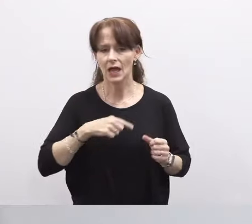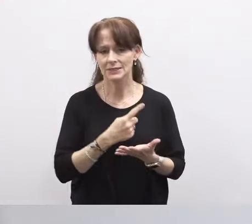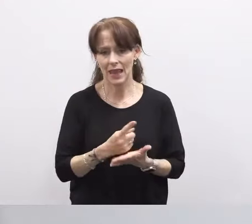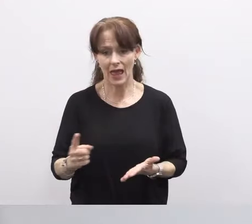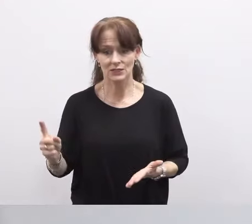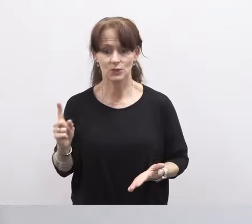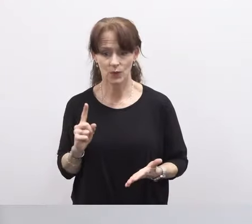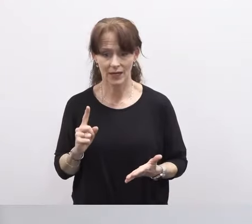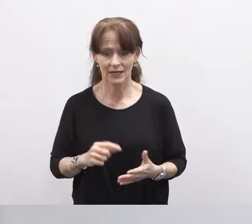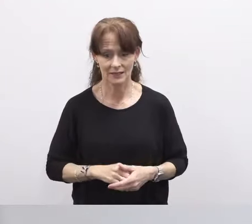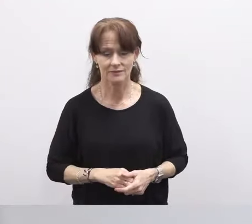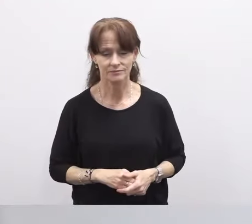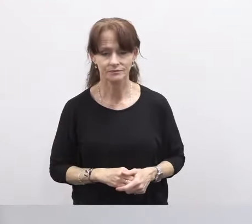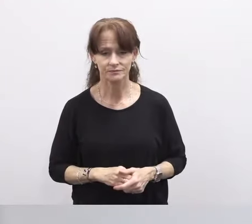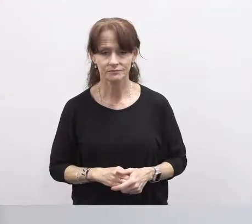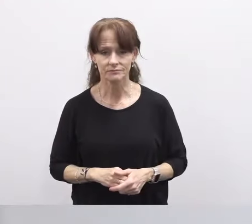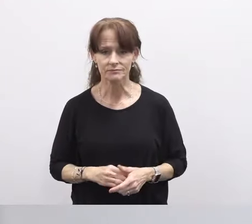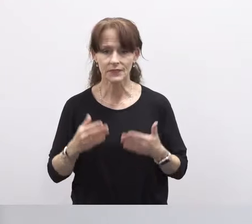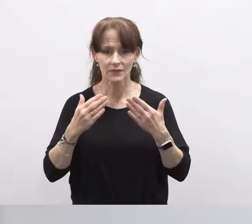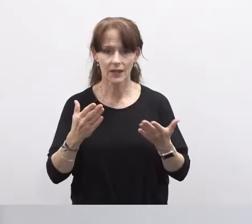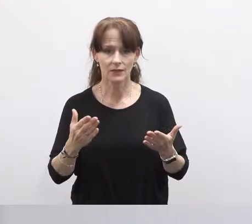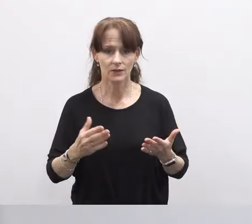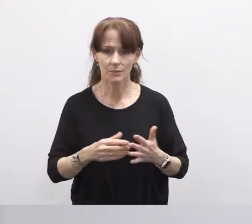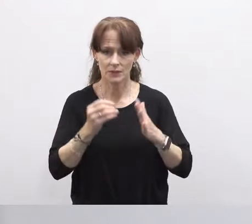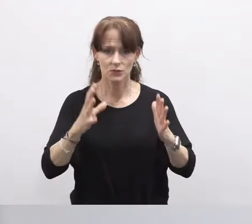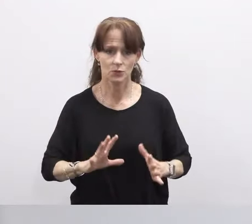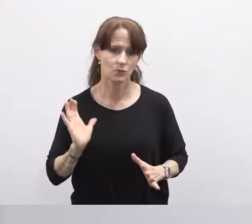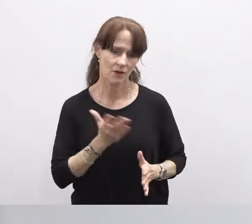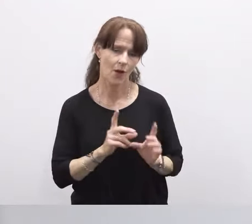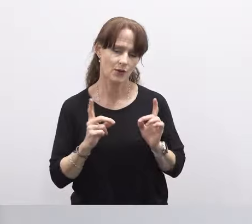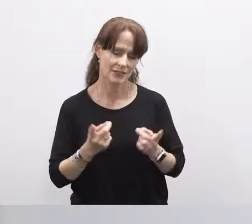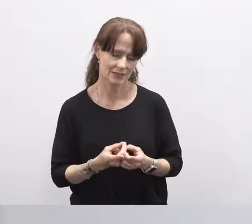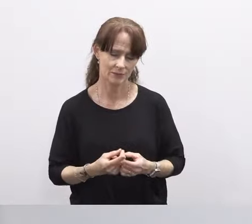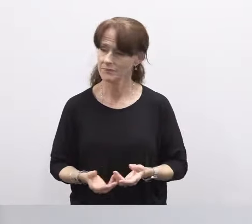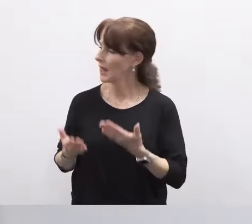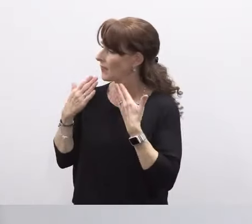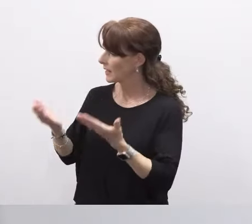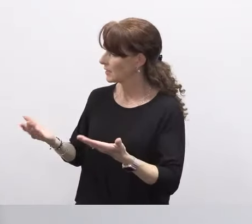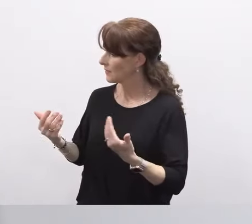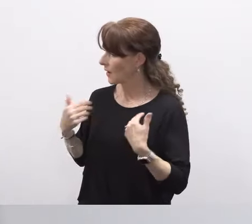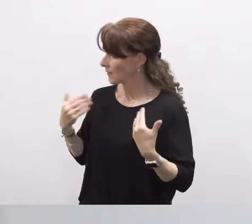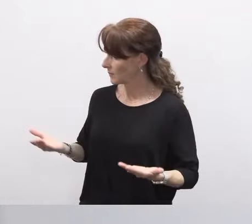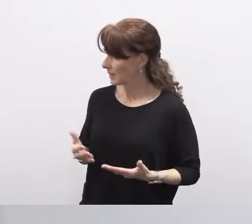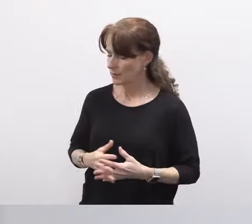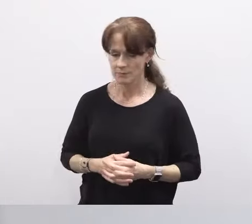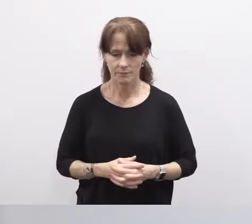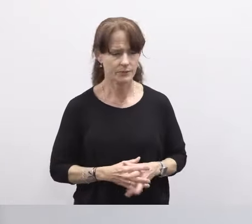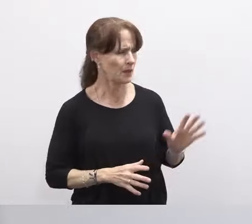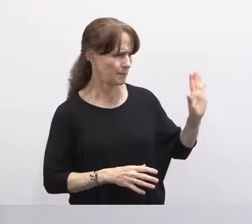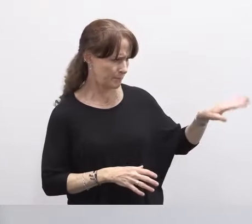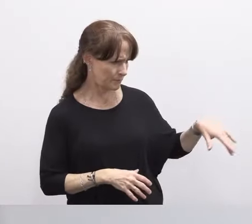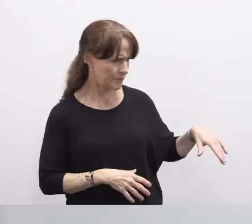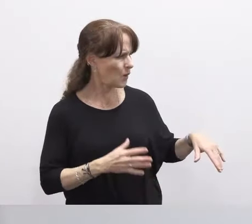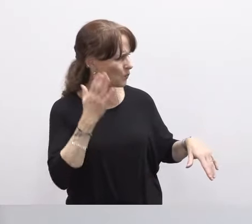and thank you for being a student in our district. Thank you for having me. Okay, and you can, we know that it's a school night America,